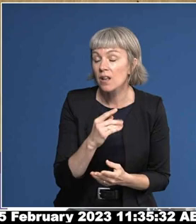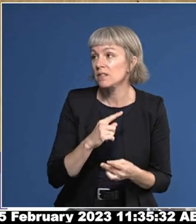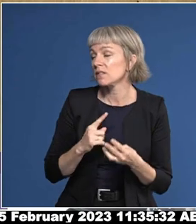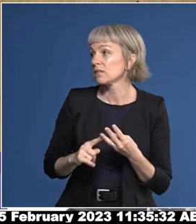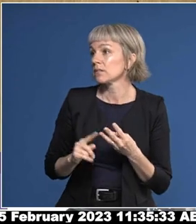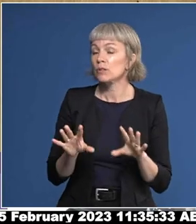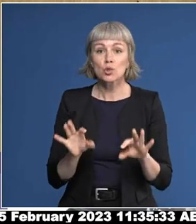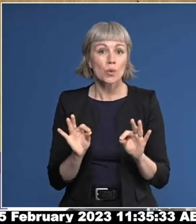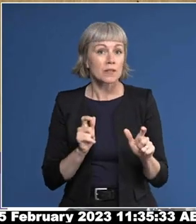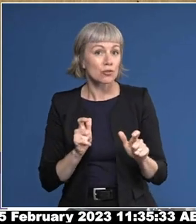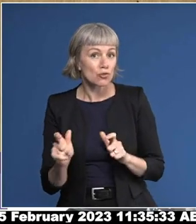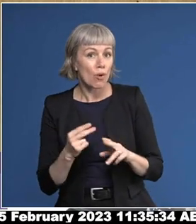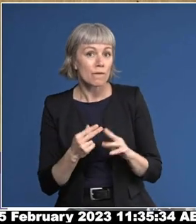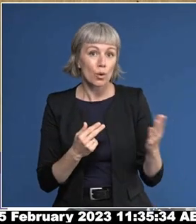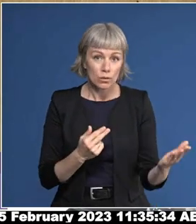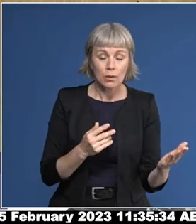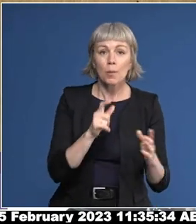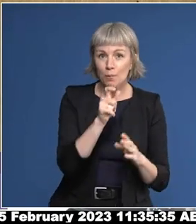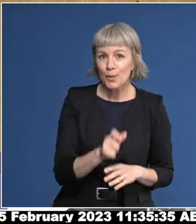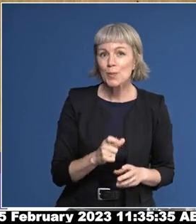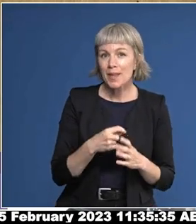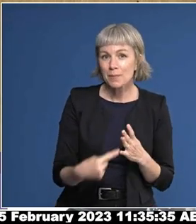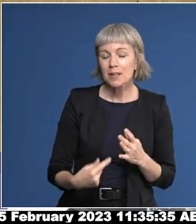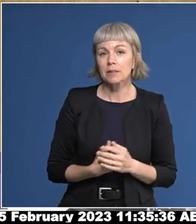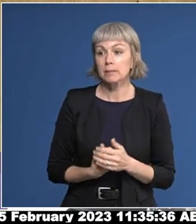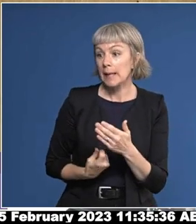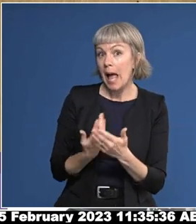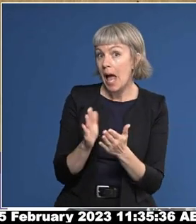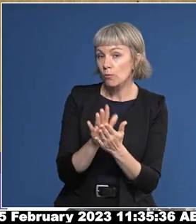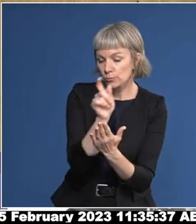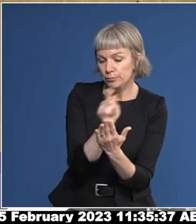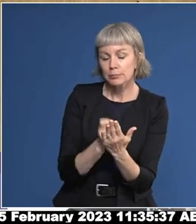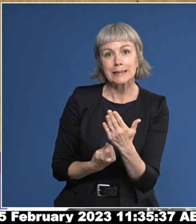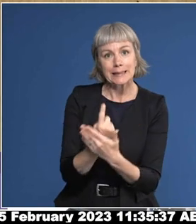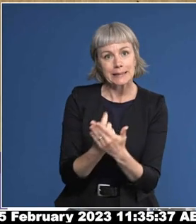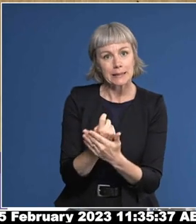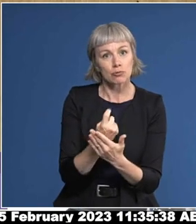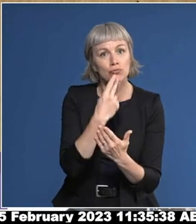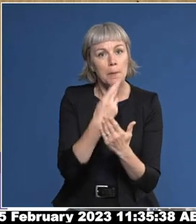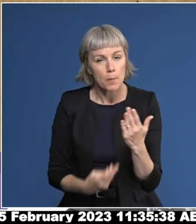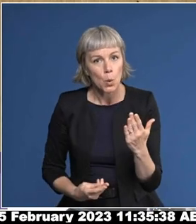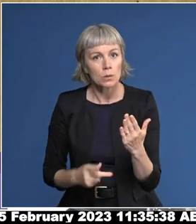person with disability; the incident reporting obligations; the right for the